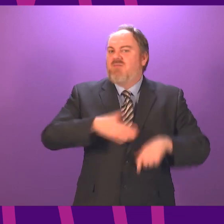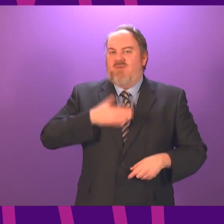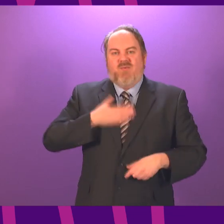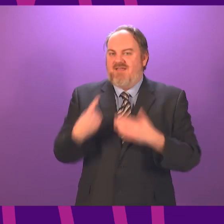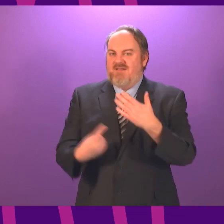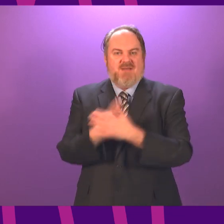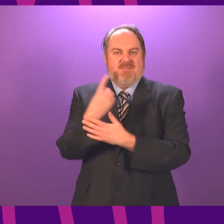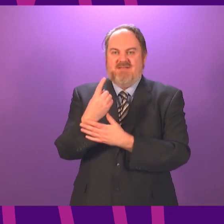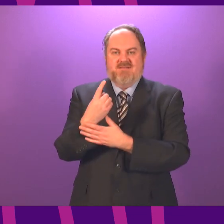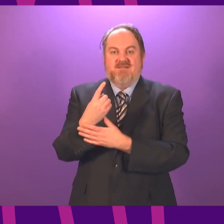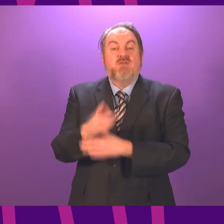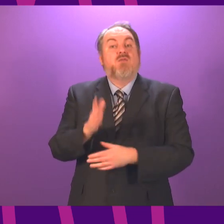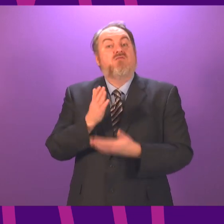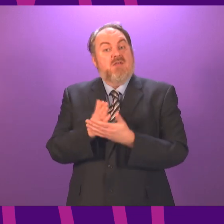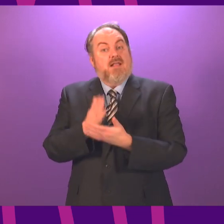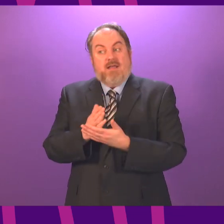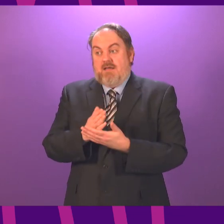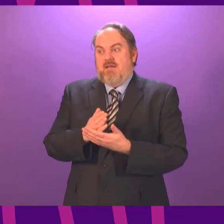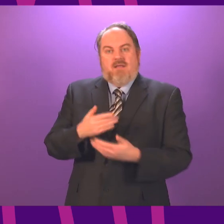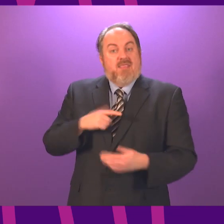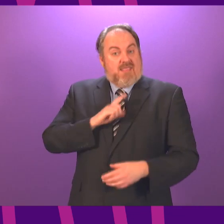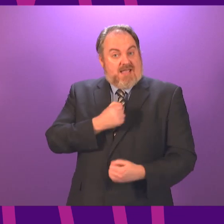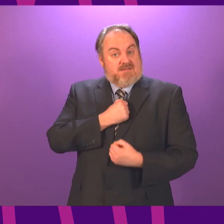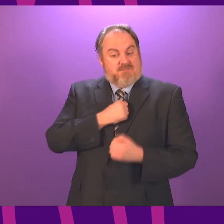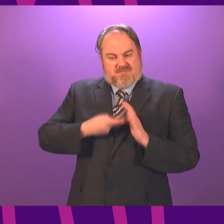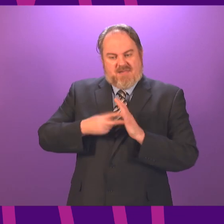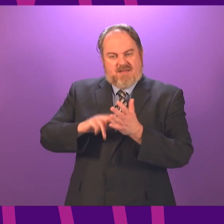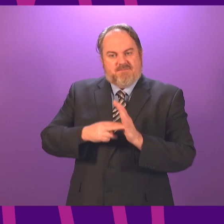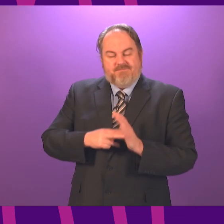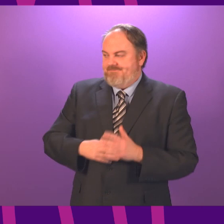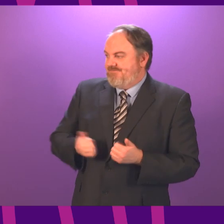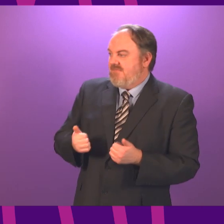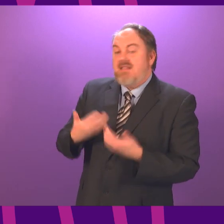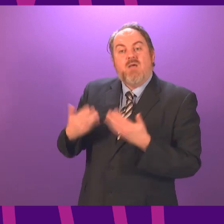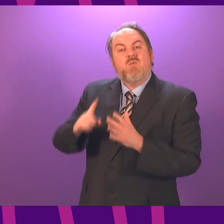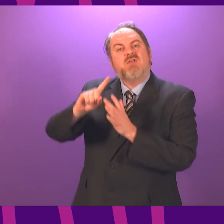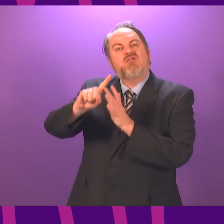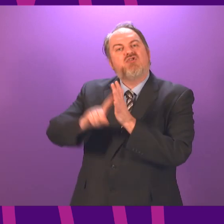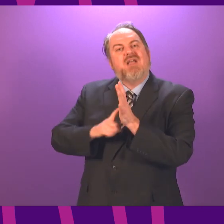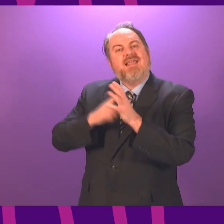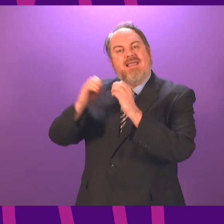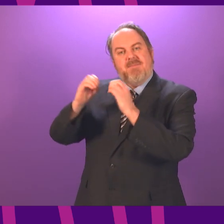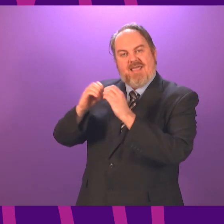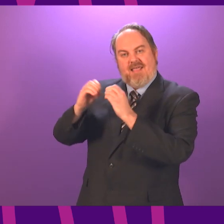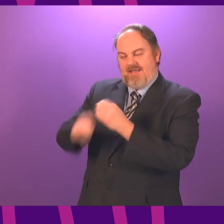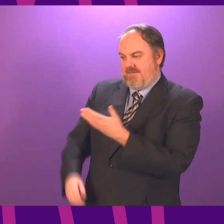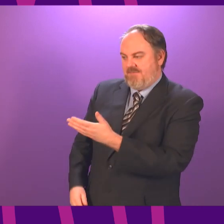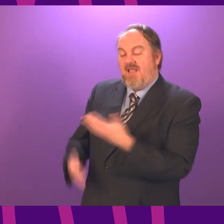and that is what I believe that we are putting in place. Jackie Baillie (Dumbarton) (Lab): I thank the First Minister for her statement